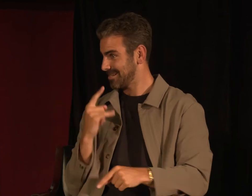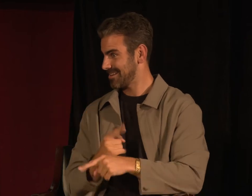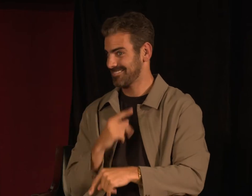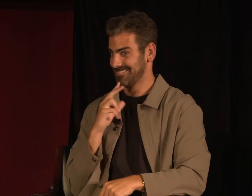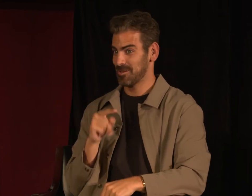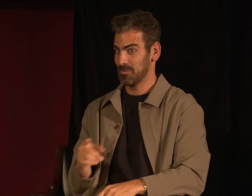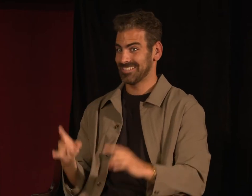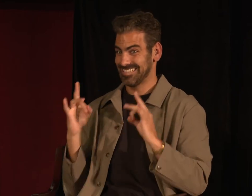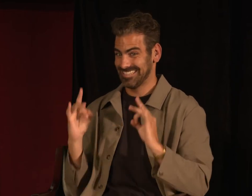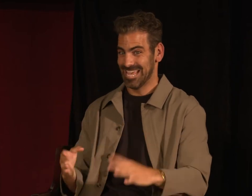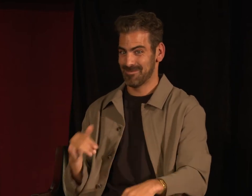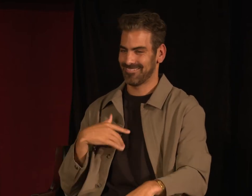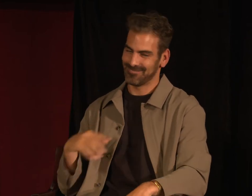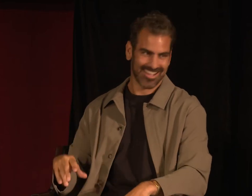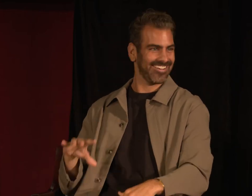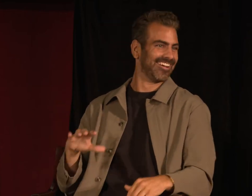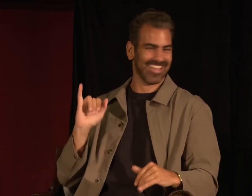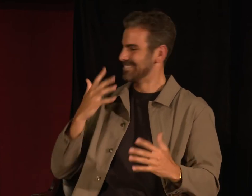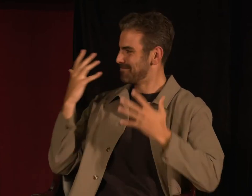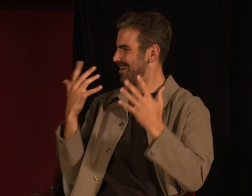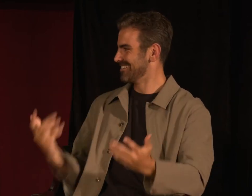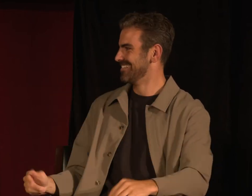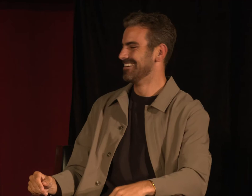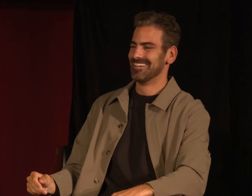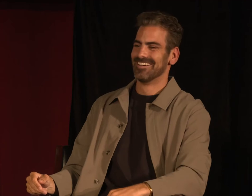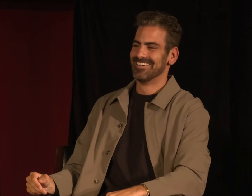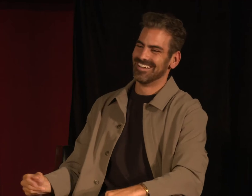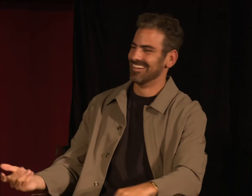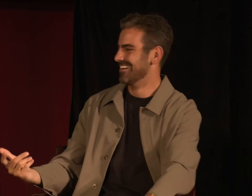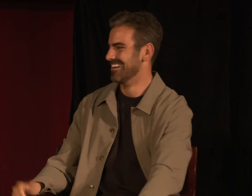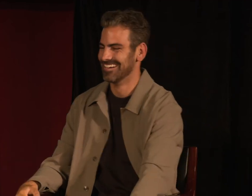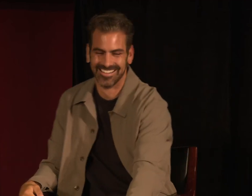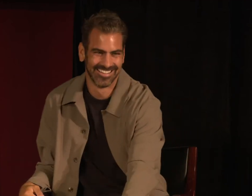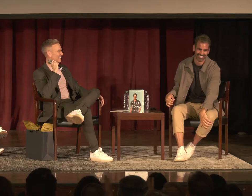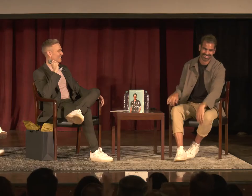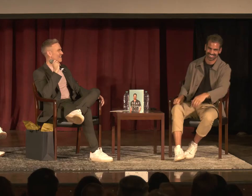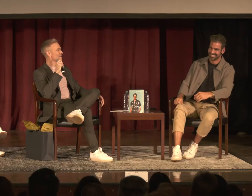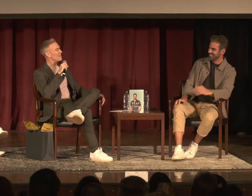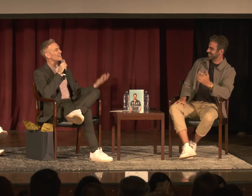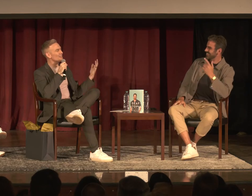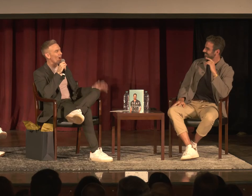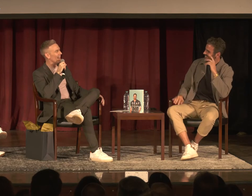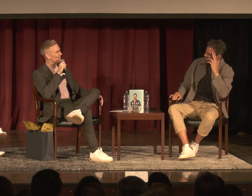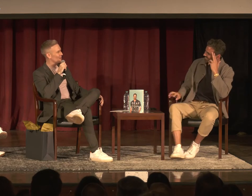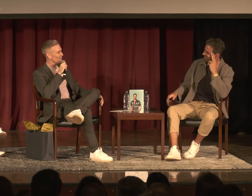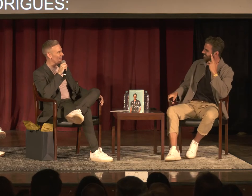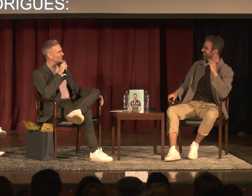Did I sound okay? Did I say it right? And she said, you were terrible, and I was mortified. Mortified. But that's so Hollywood, right?